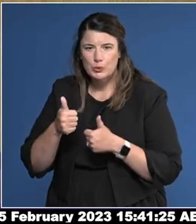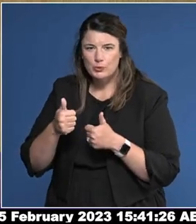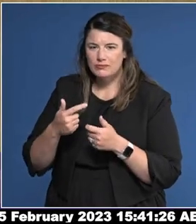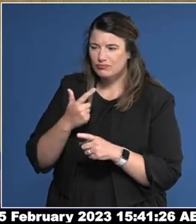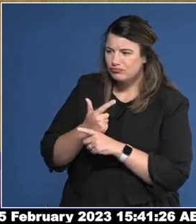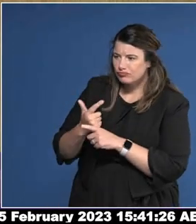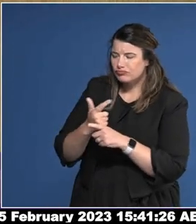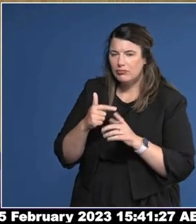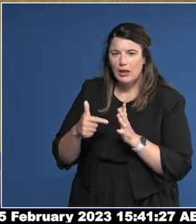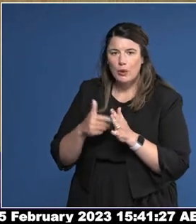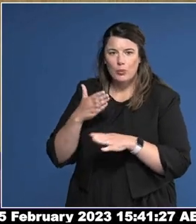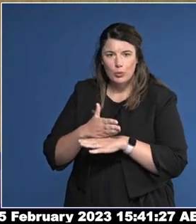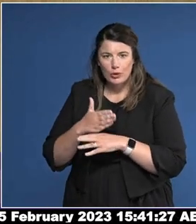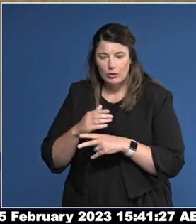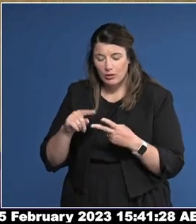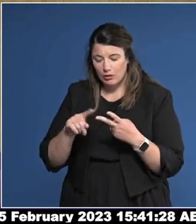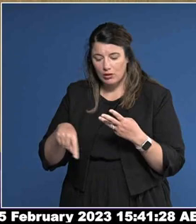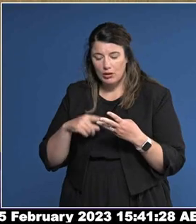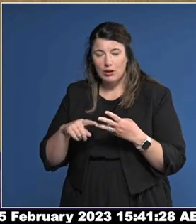support workers feel free and enabled to speak up.